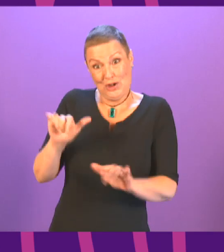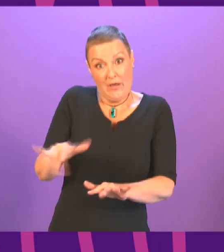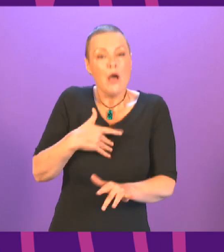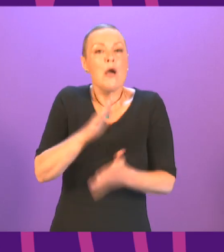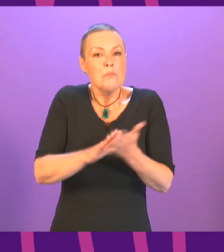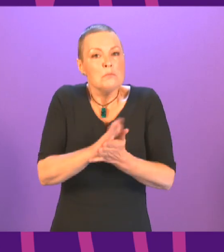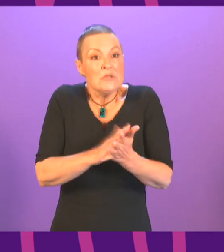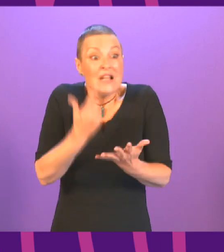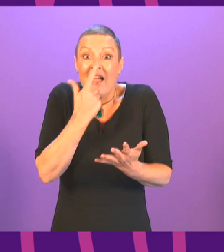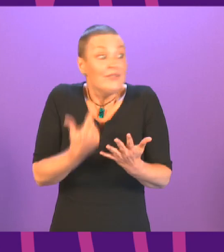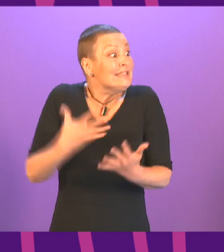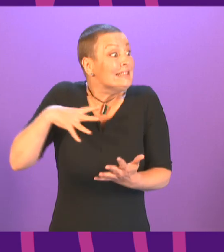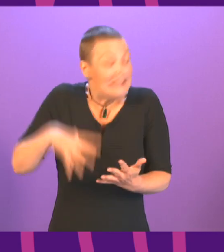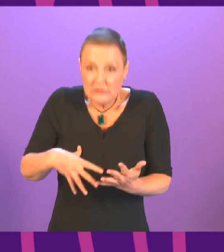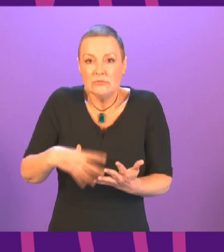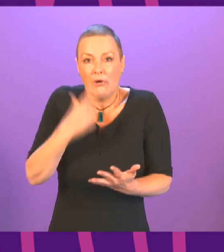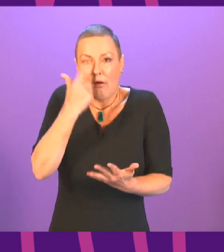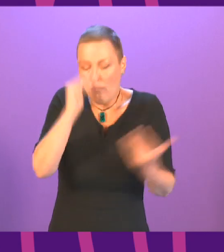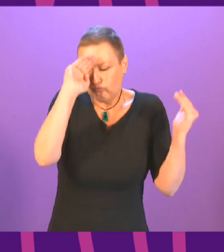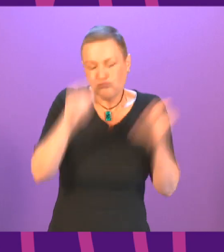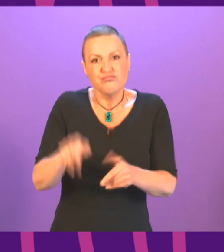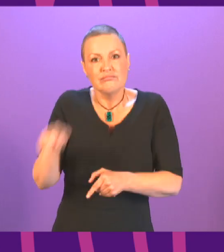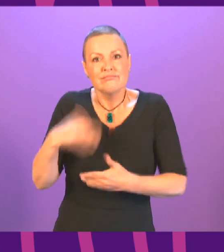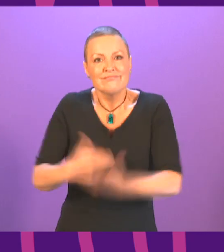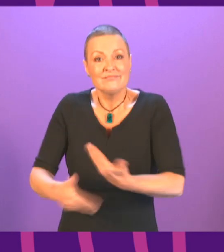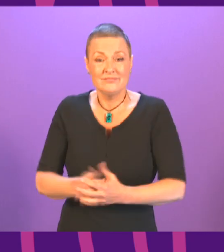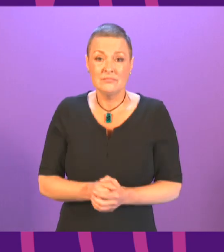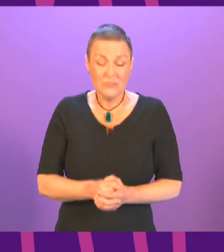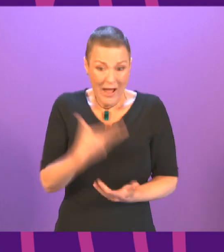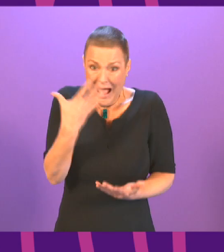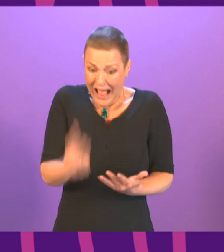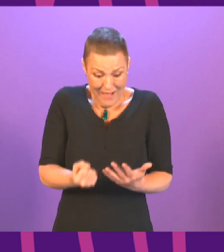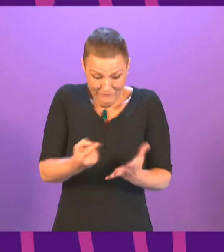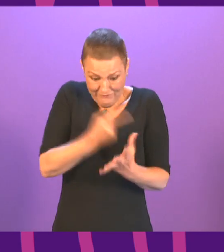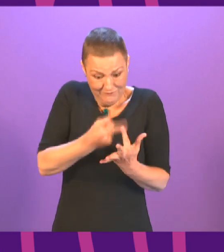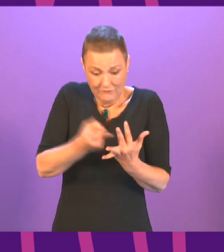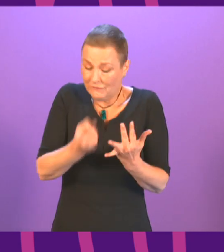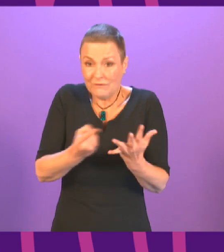that. Those are the plans that we have put in place and that we will continue to ensure are in